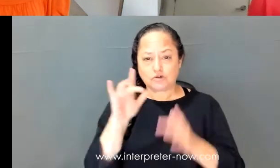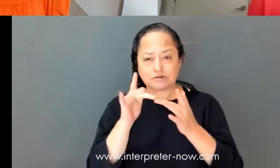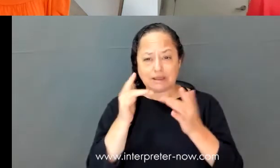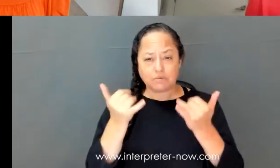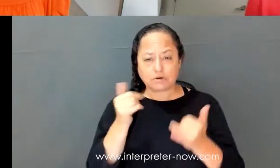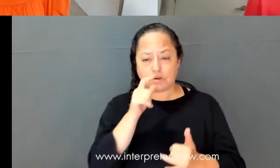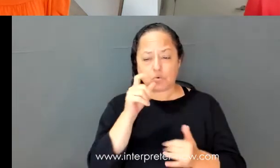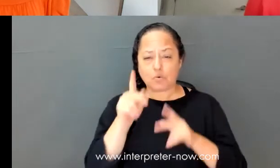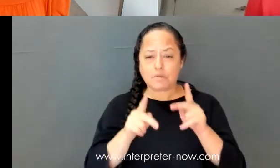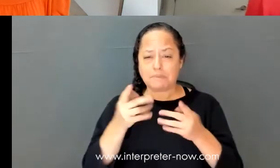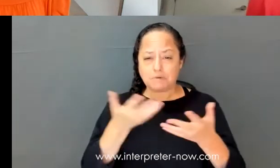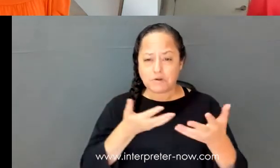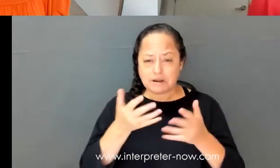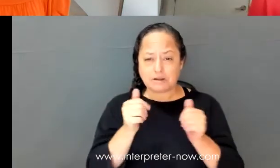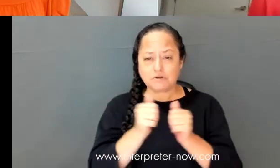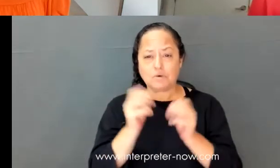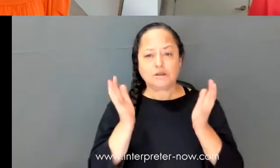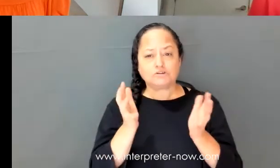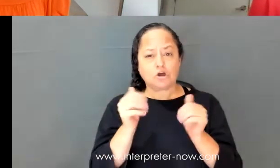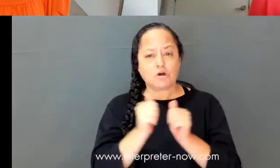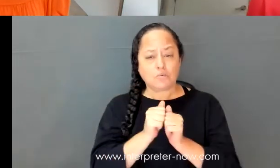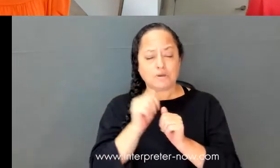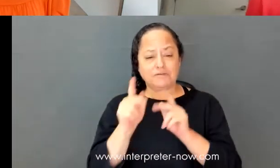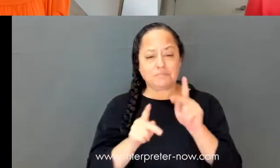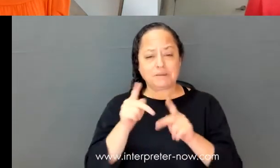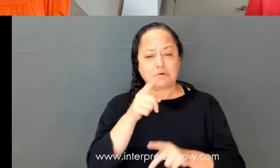Who are the people who you talk with? Who are the people you consider your friends?